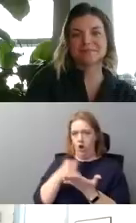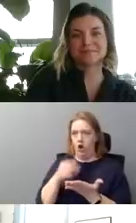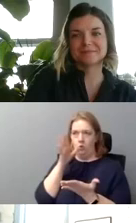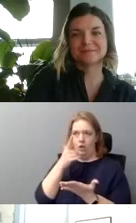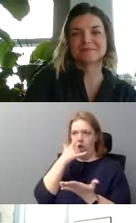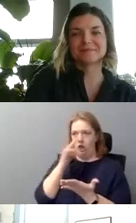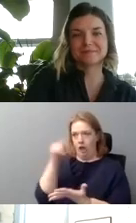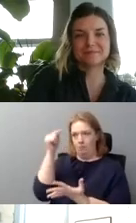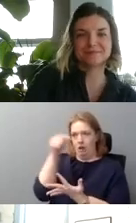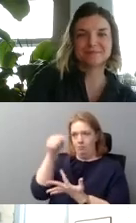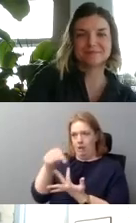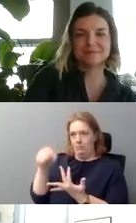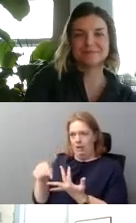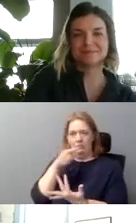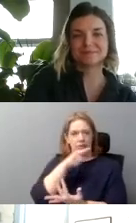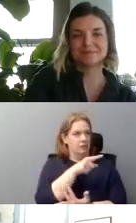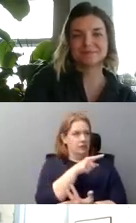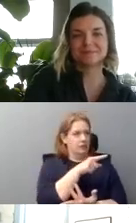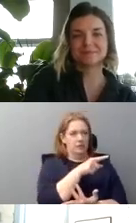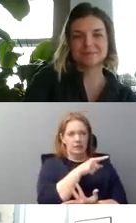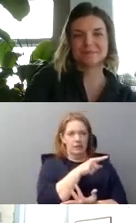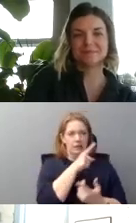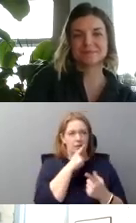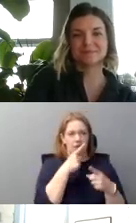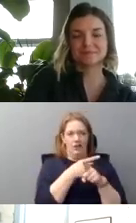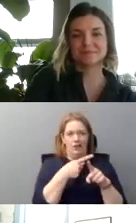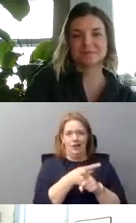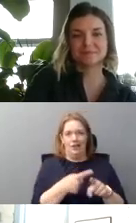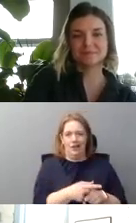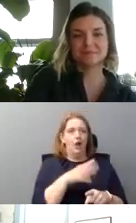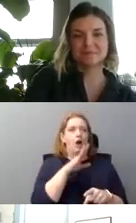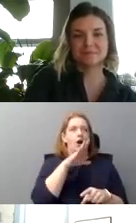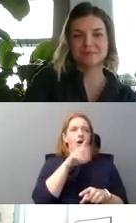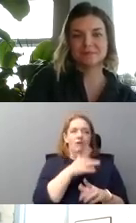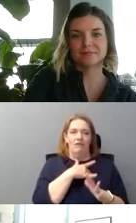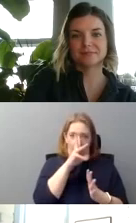grad, but you are now immersed in that, and I think that's what's really special about this.